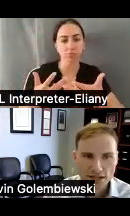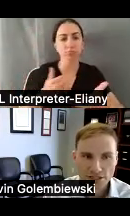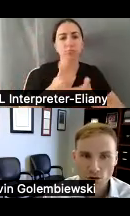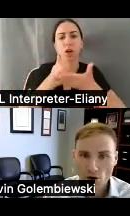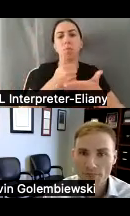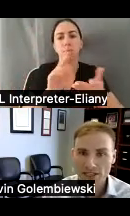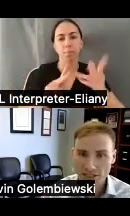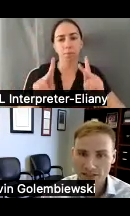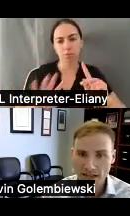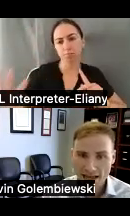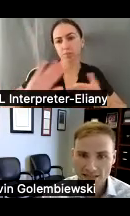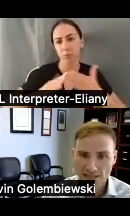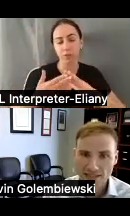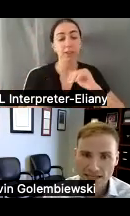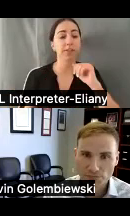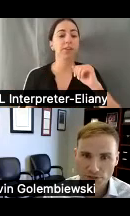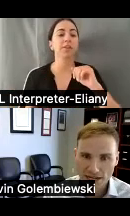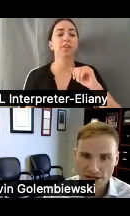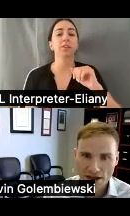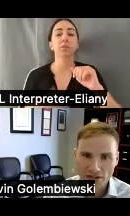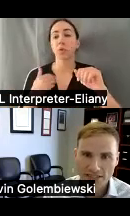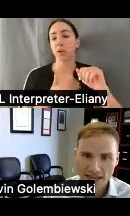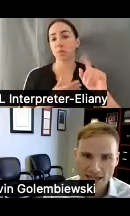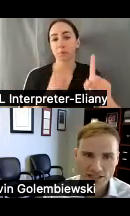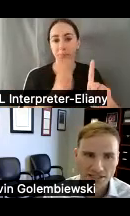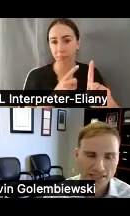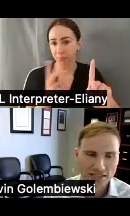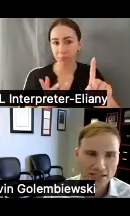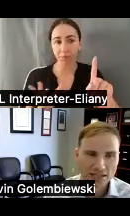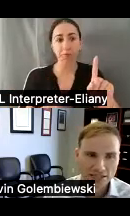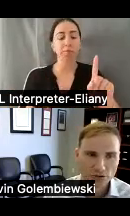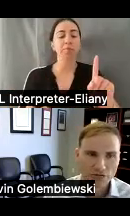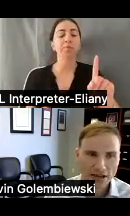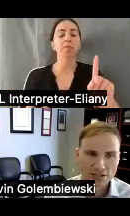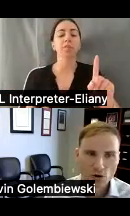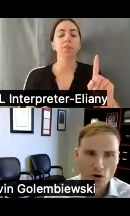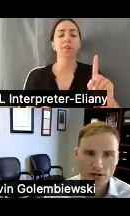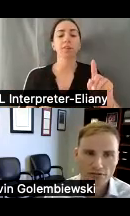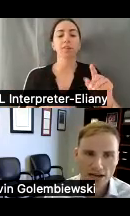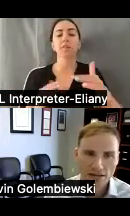and so our mission as the state's protection advocacy agency is to advance the quality of